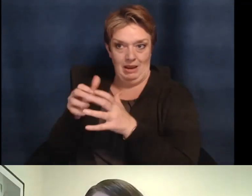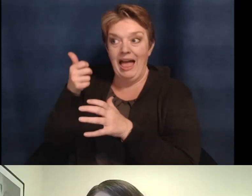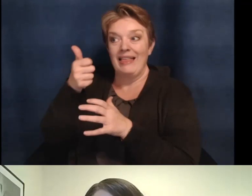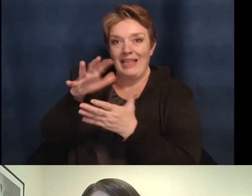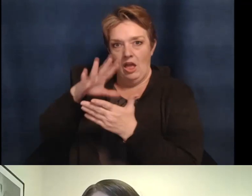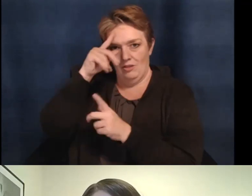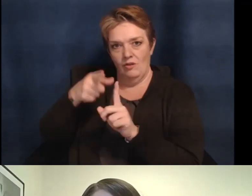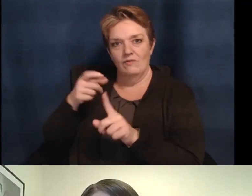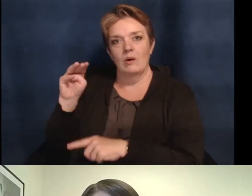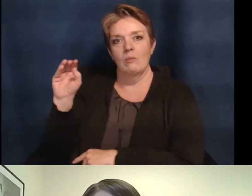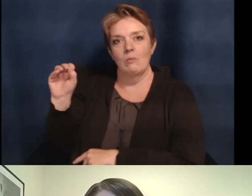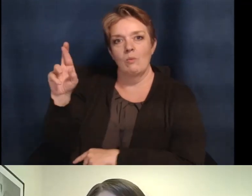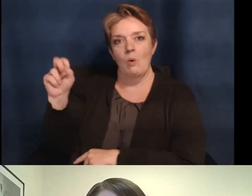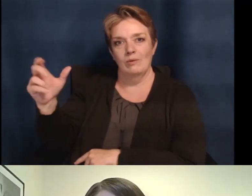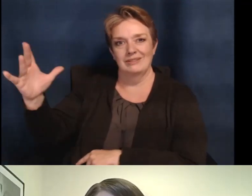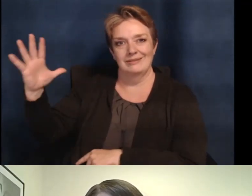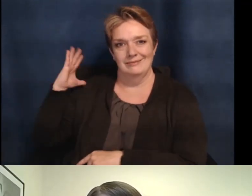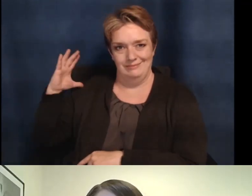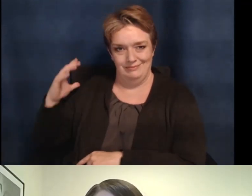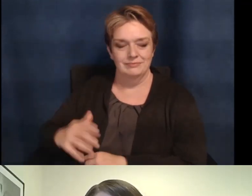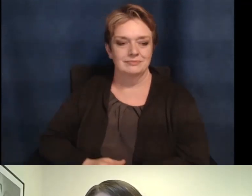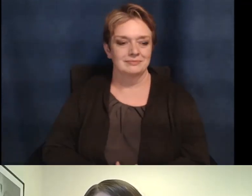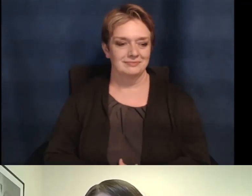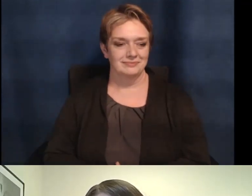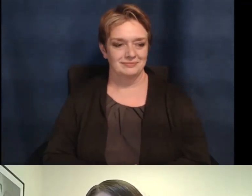[Makenzi] Nice. So a couple questions in here.